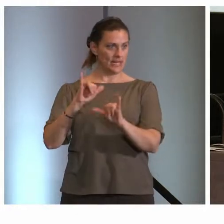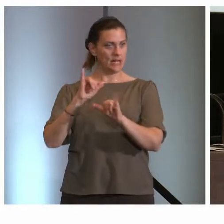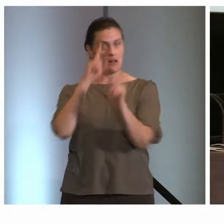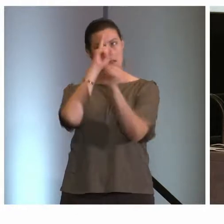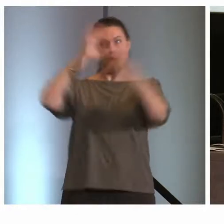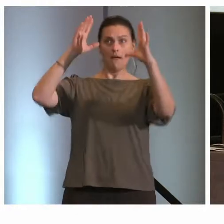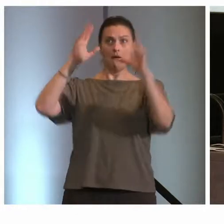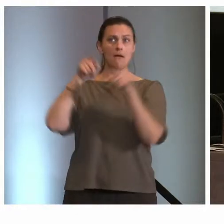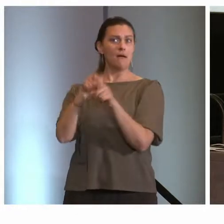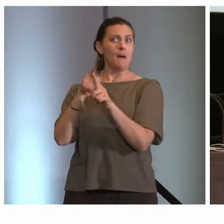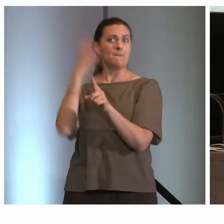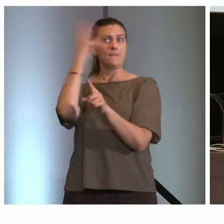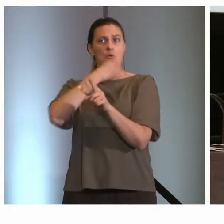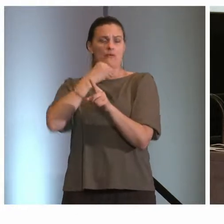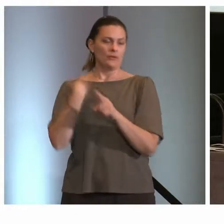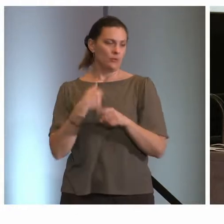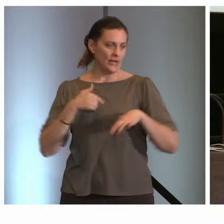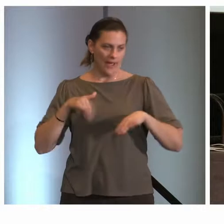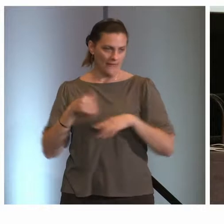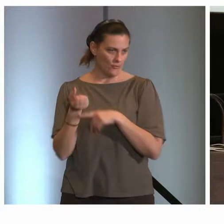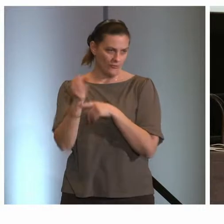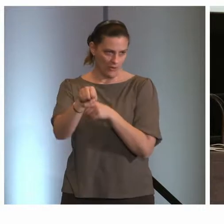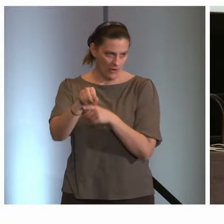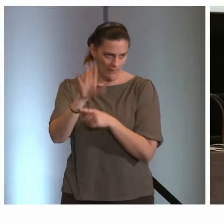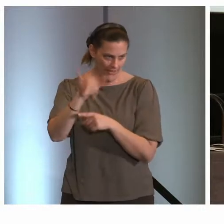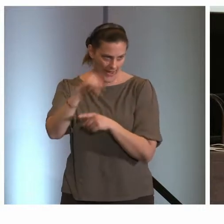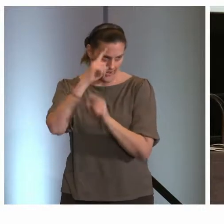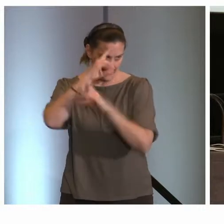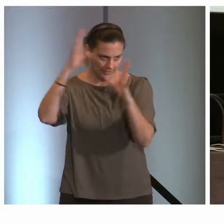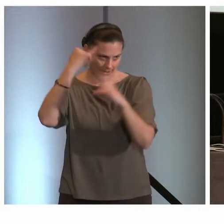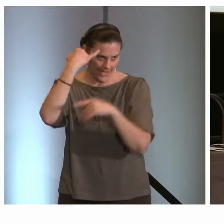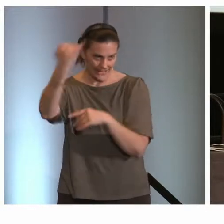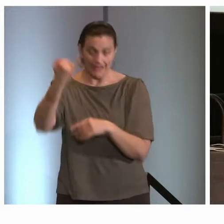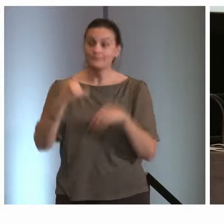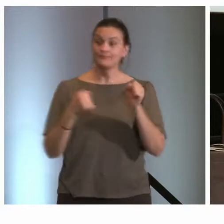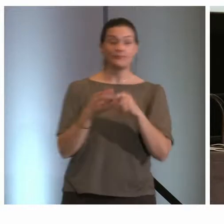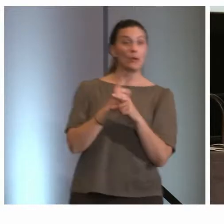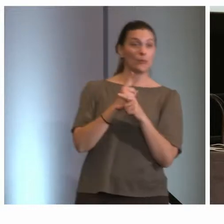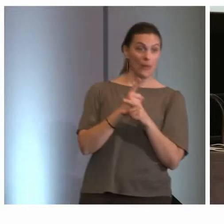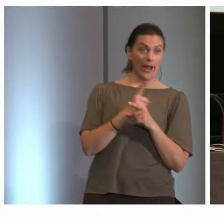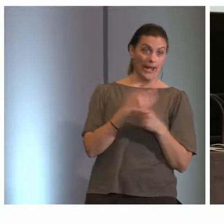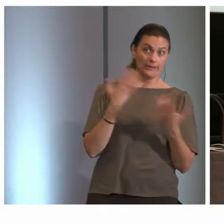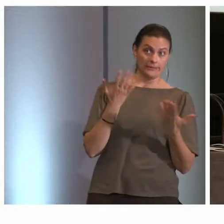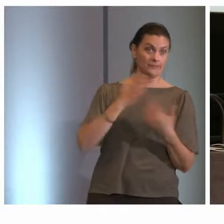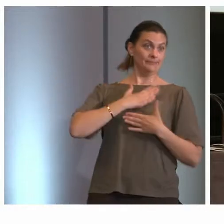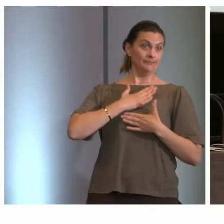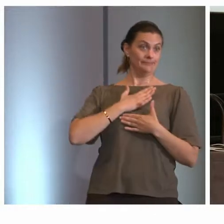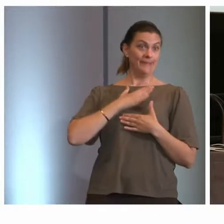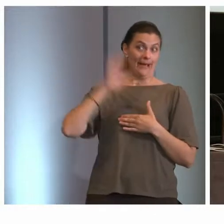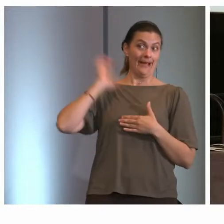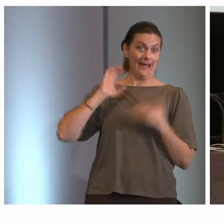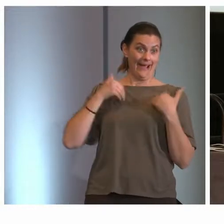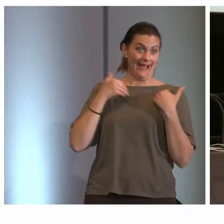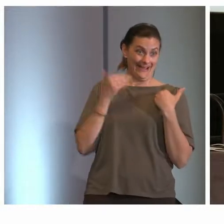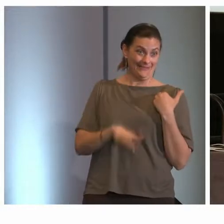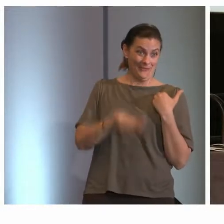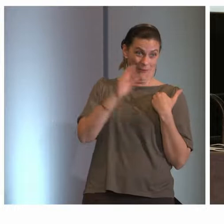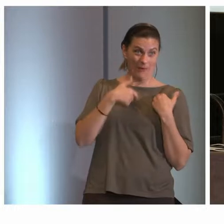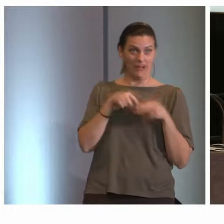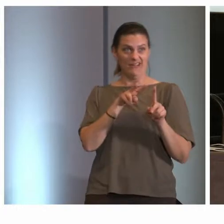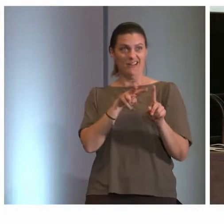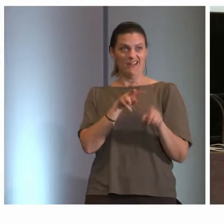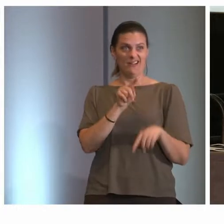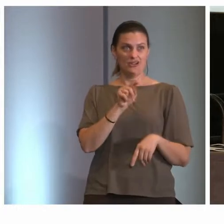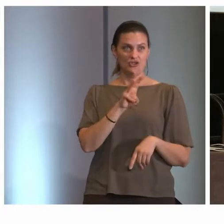[AWAY FROM MICROPHONE] thinness and modeling, like,.